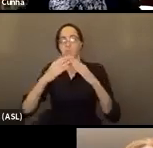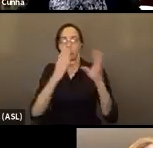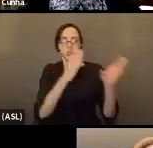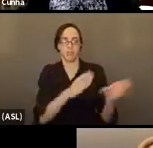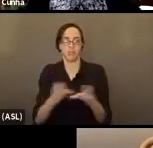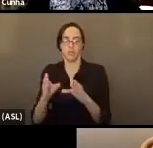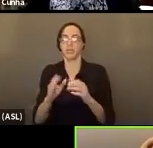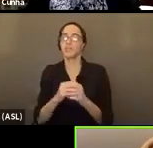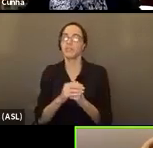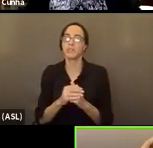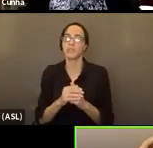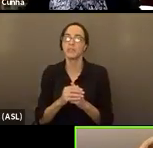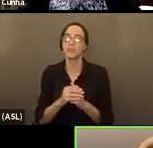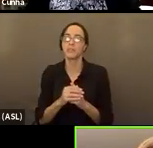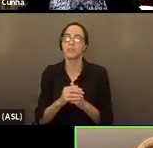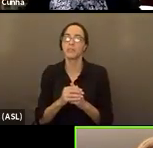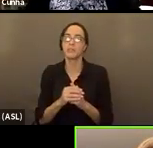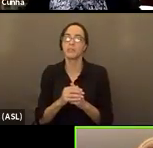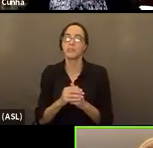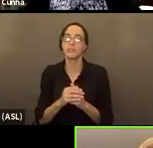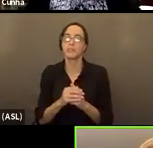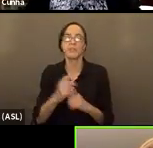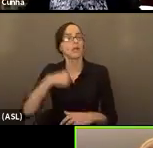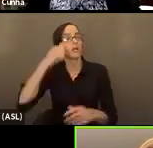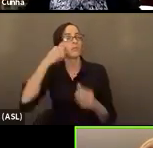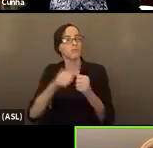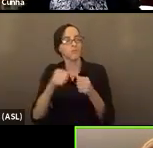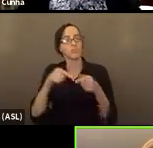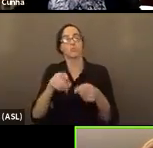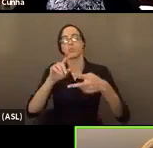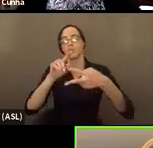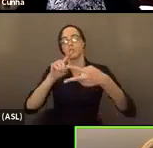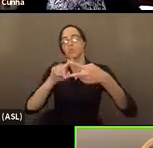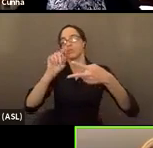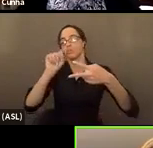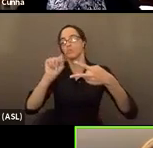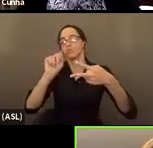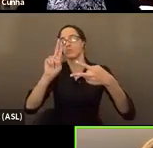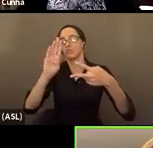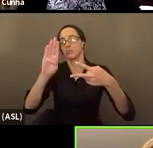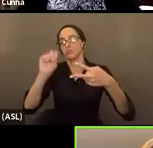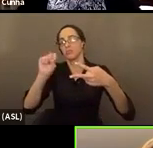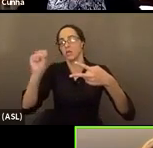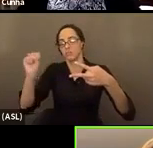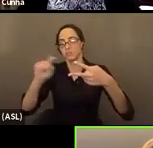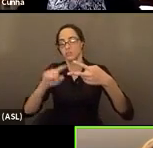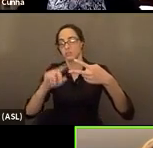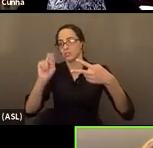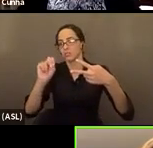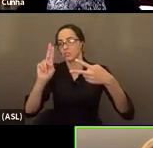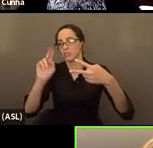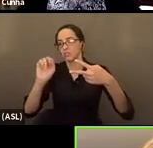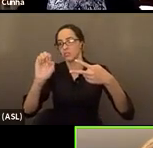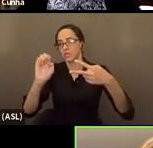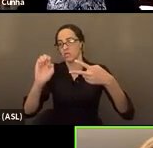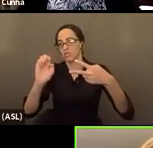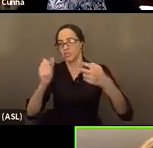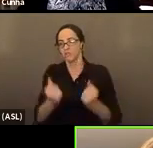i remember during the tubs and the nun fire my neighborhood had a voluntary very close